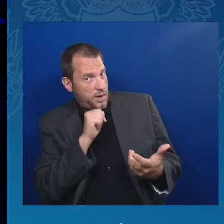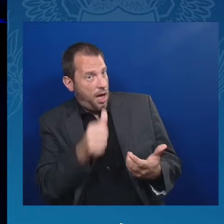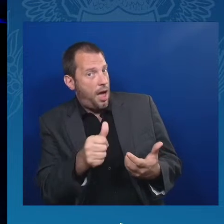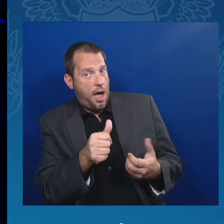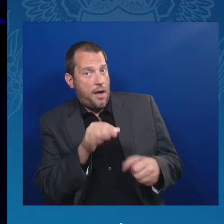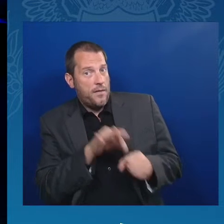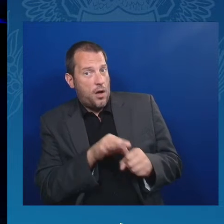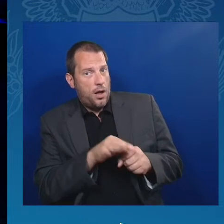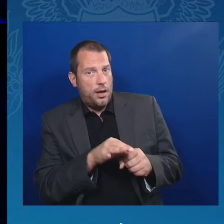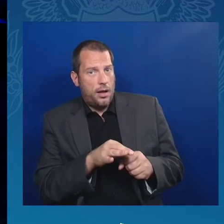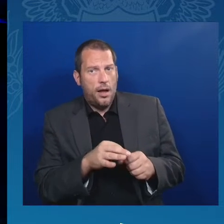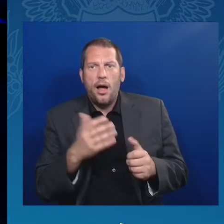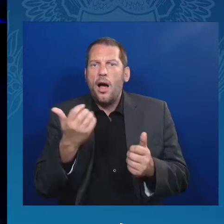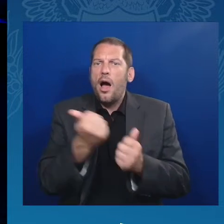What you think they think they give us some money?